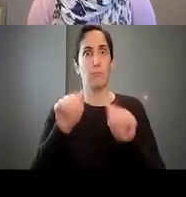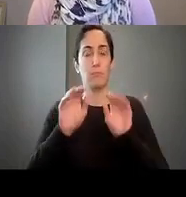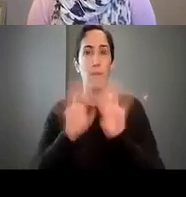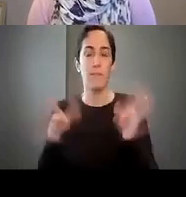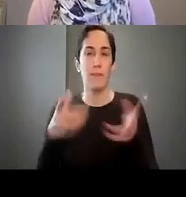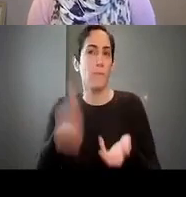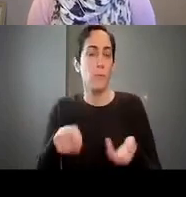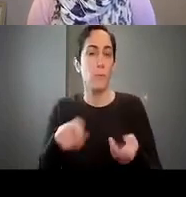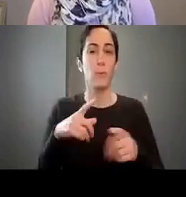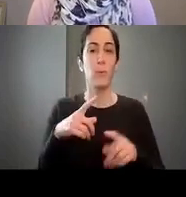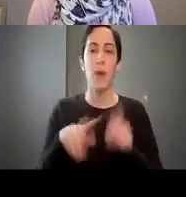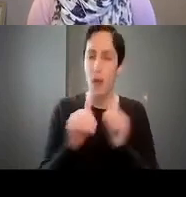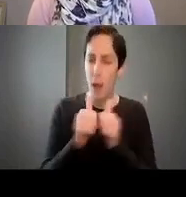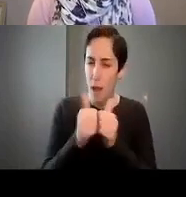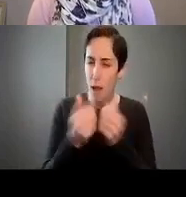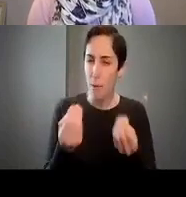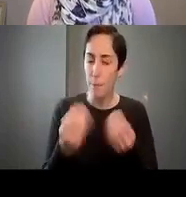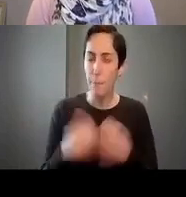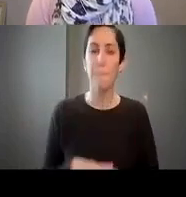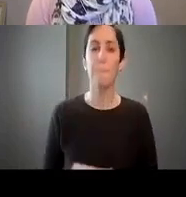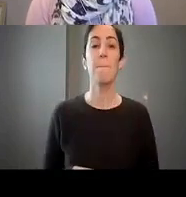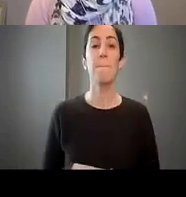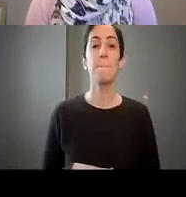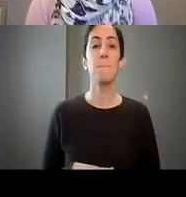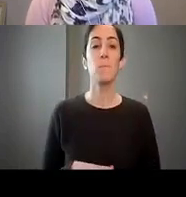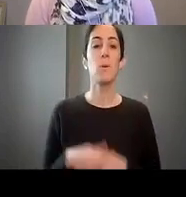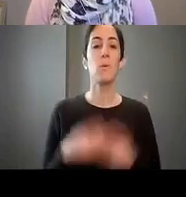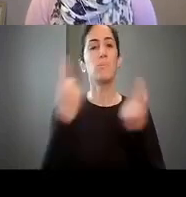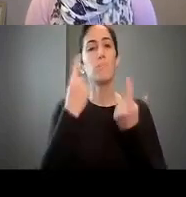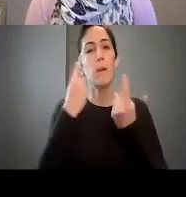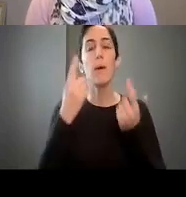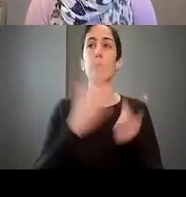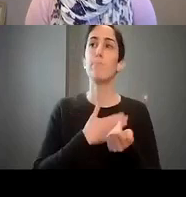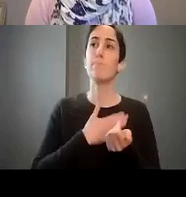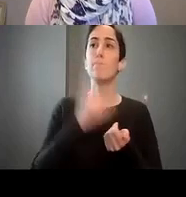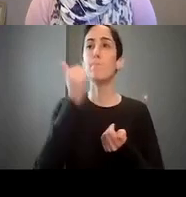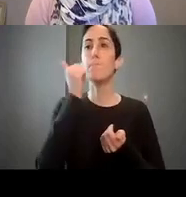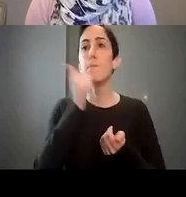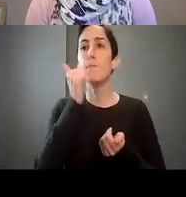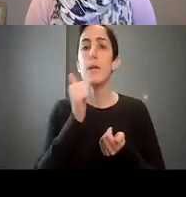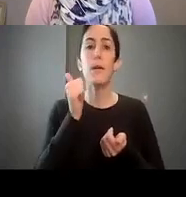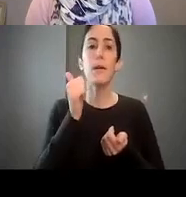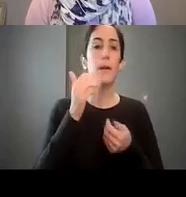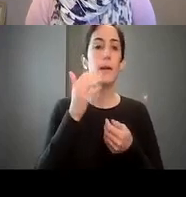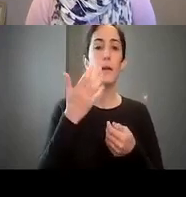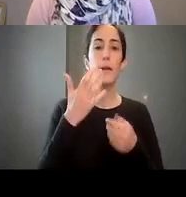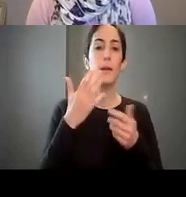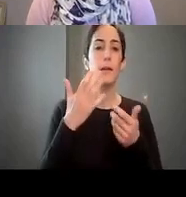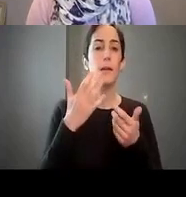can restore a sense of normalcy. our own homes or our own families that I can probably pluck any number of can restore a sense of normalcy. examples from conversations I've had I can probably pluck any number of